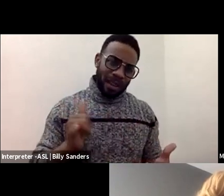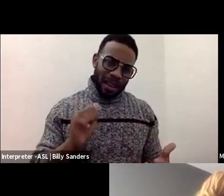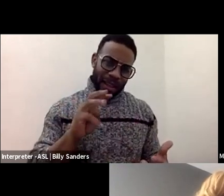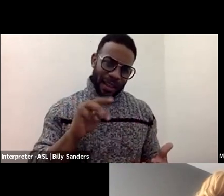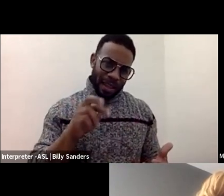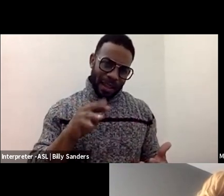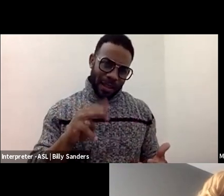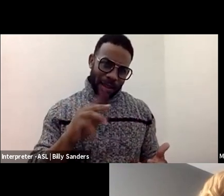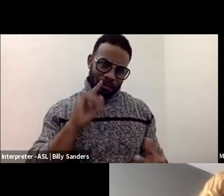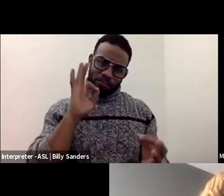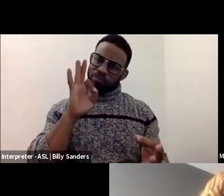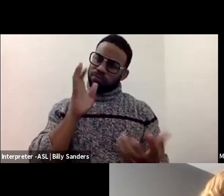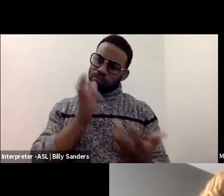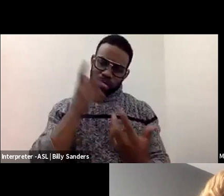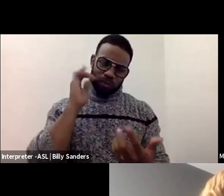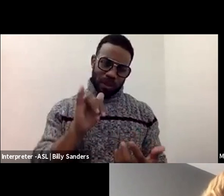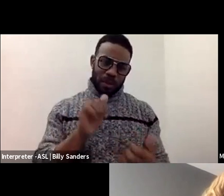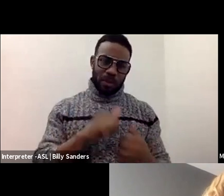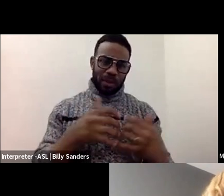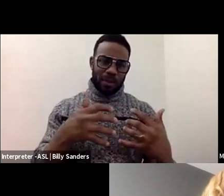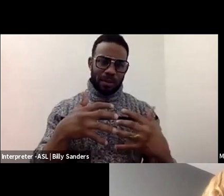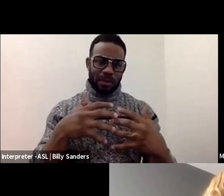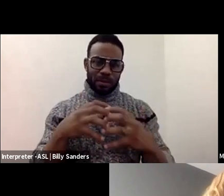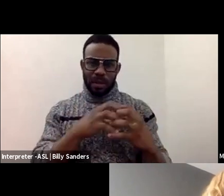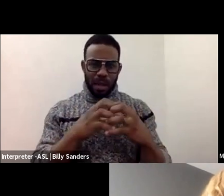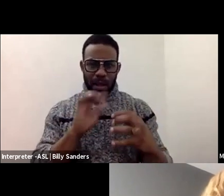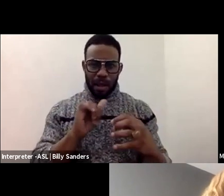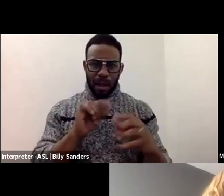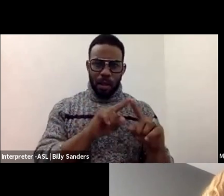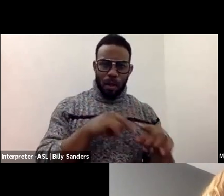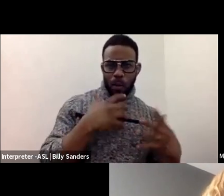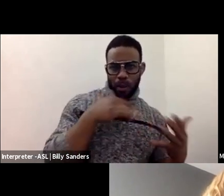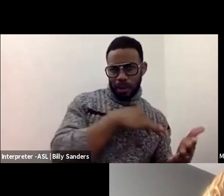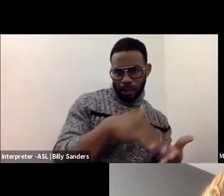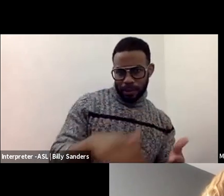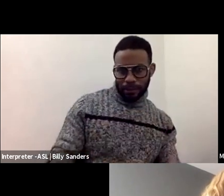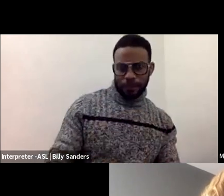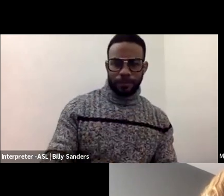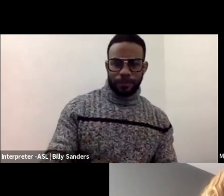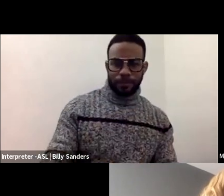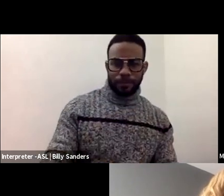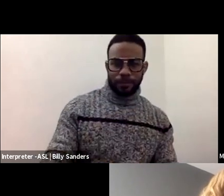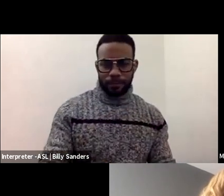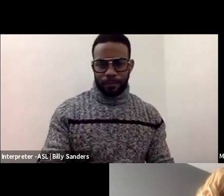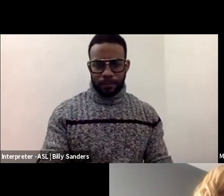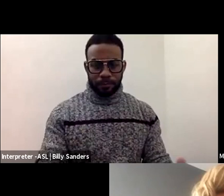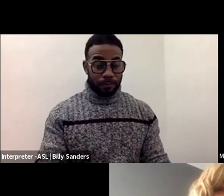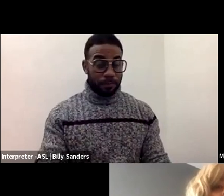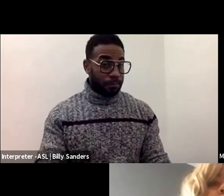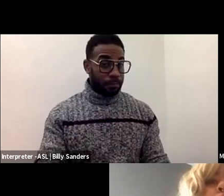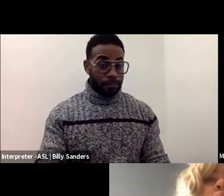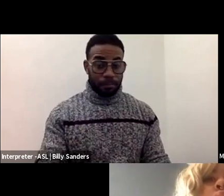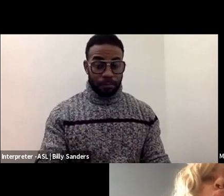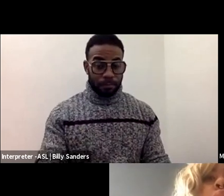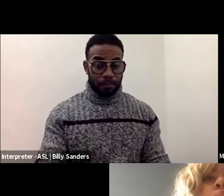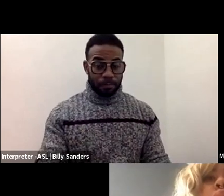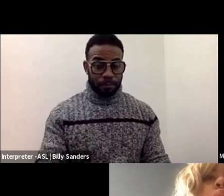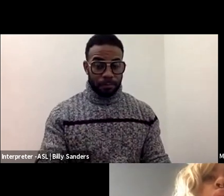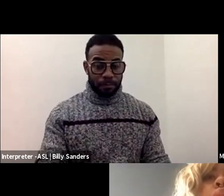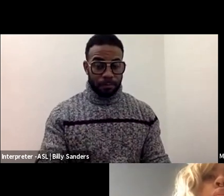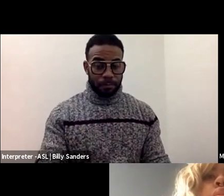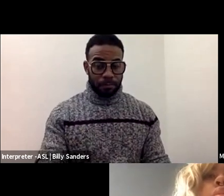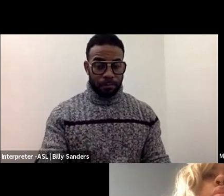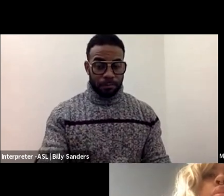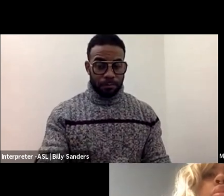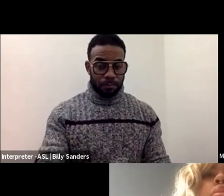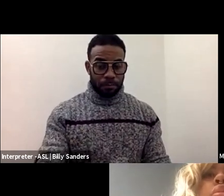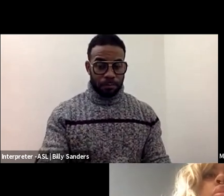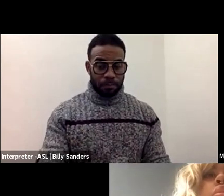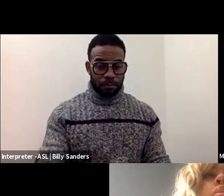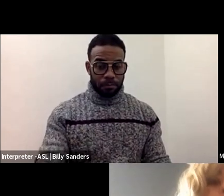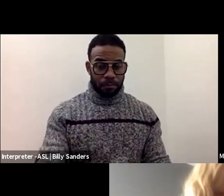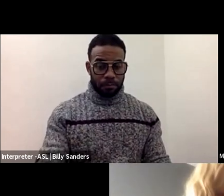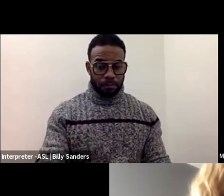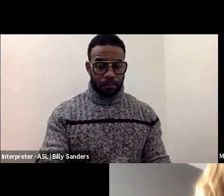would be a good place for that with the intersections of like also what I wanted to study. Yes.